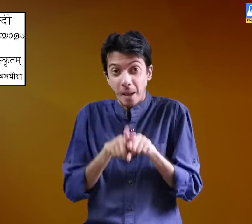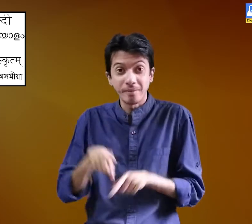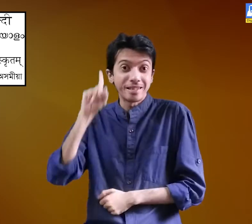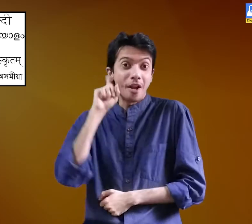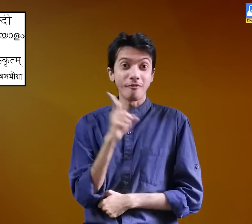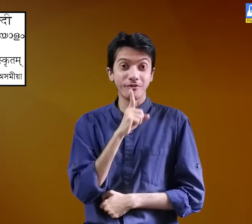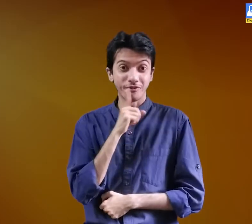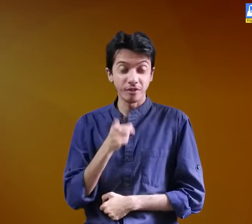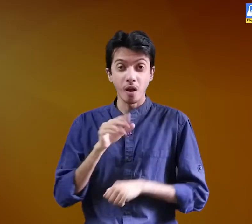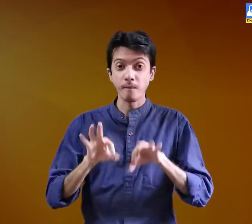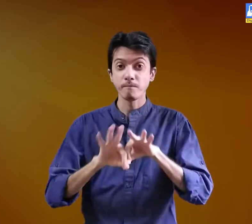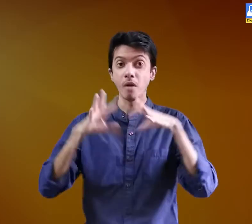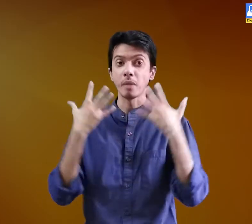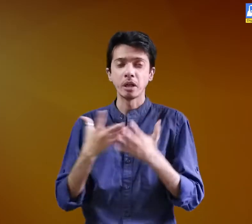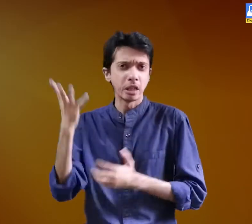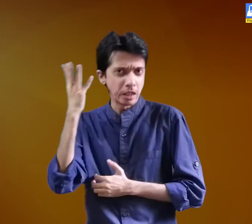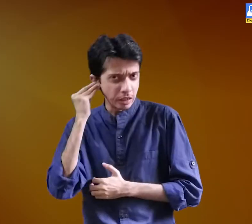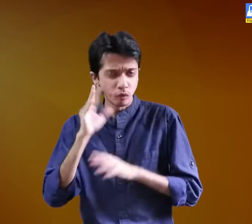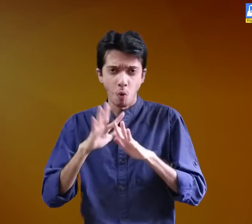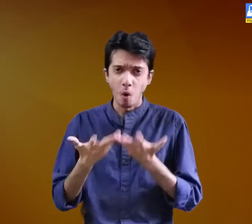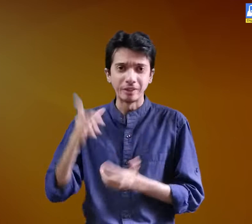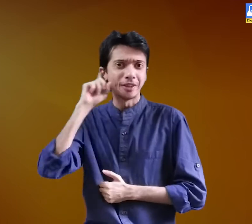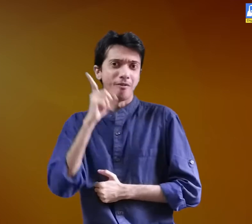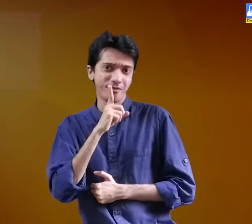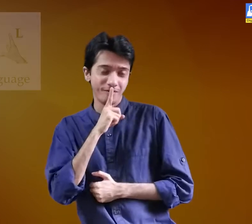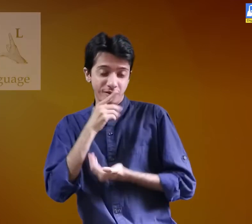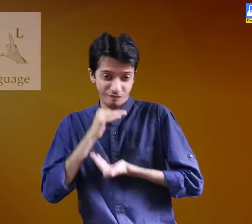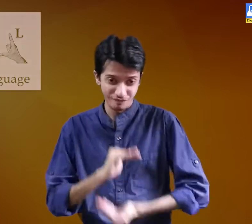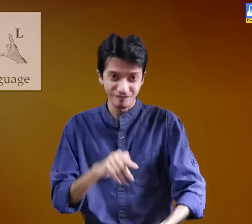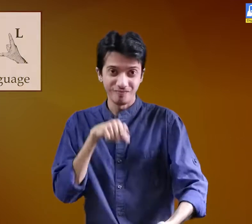similarly when a deaf child born in a hearing or deaf family